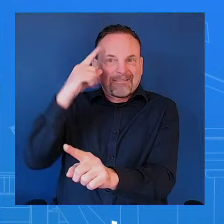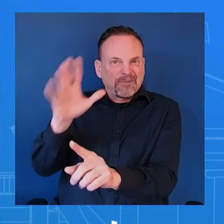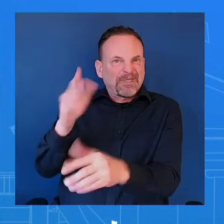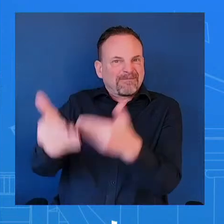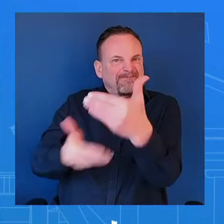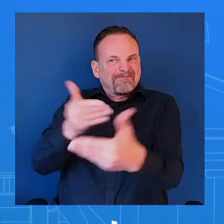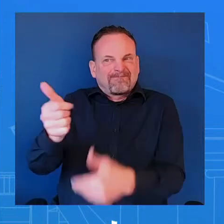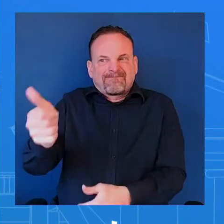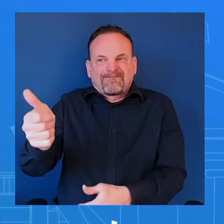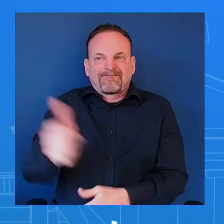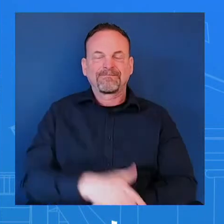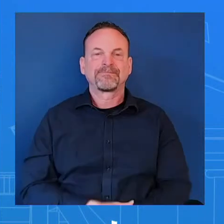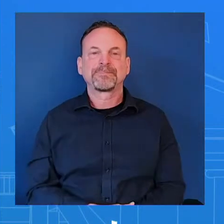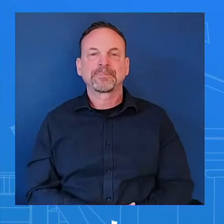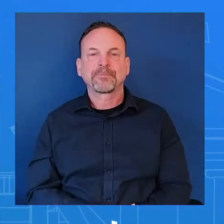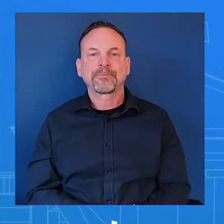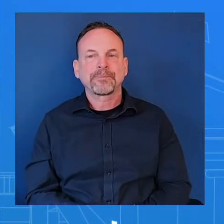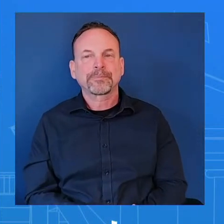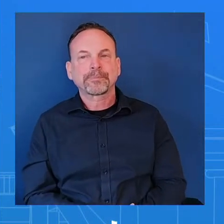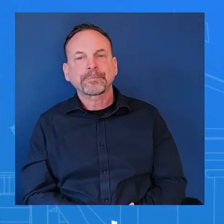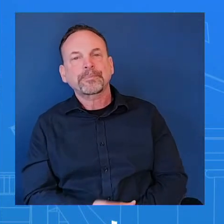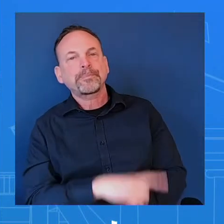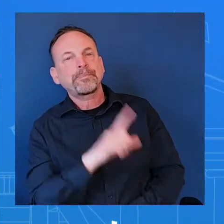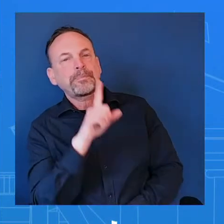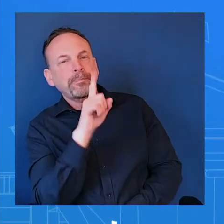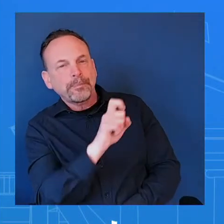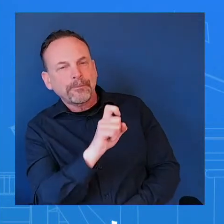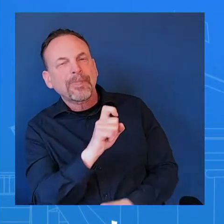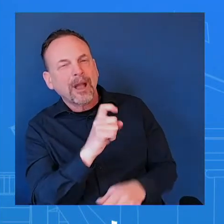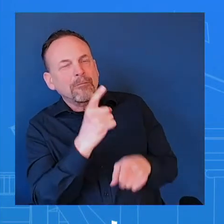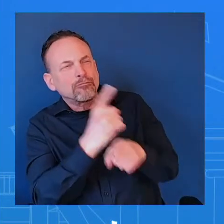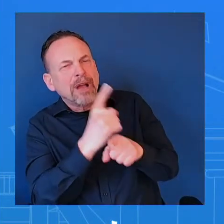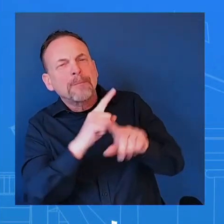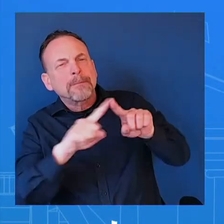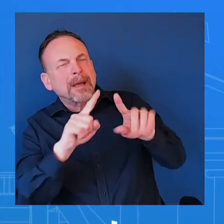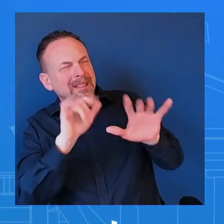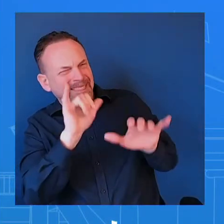and if the U.S. is confident in that process? Ms. Jean-Pierre: Look, we're not -- I'm not going to get into hypotheticals.